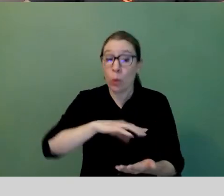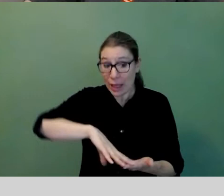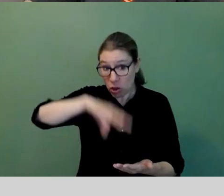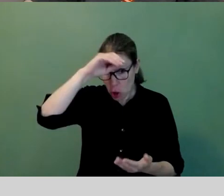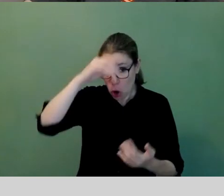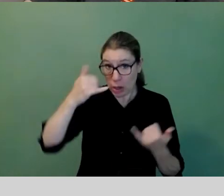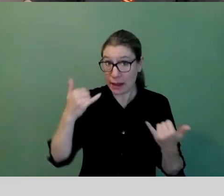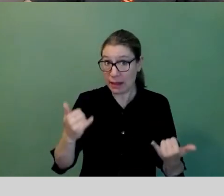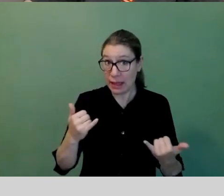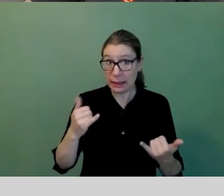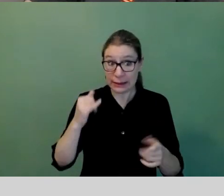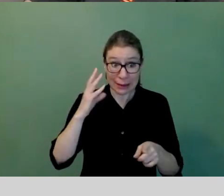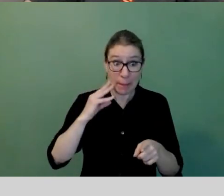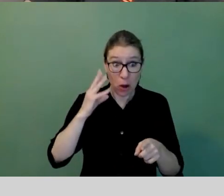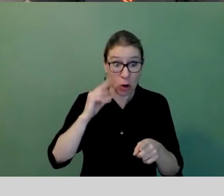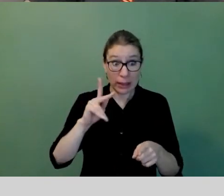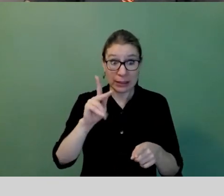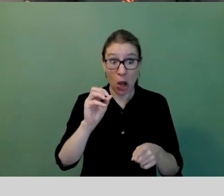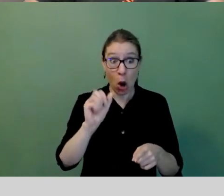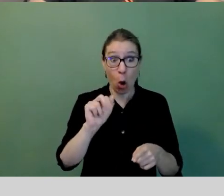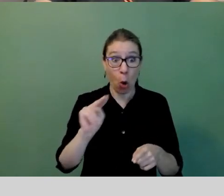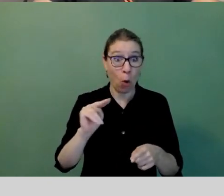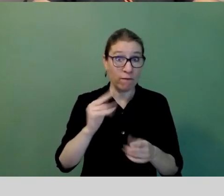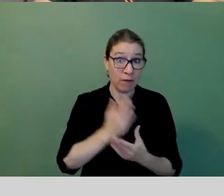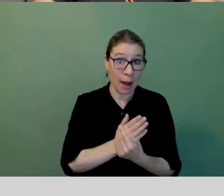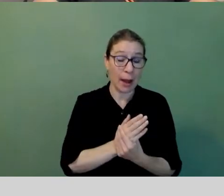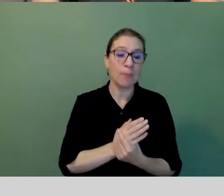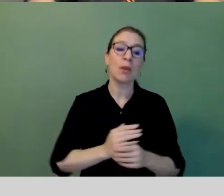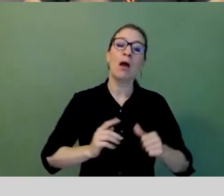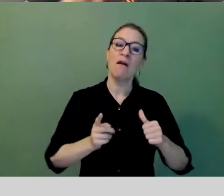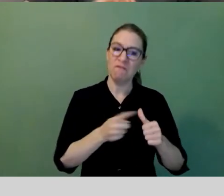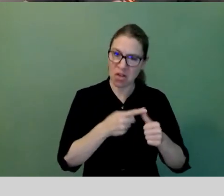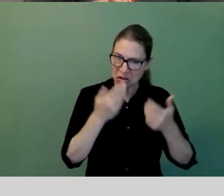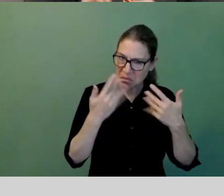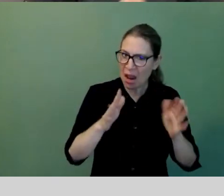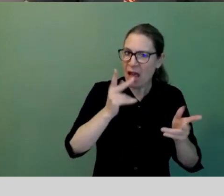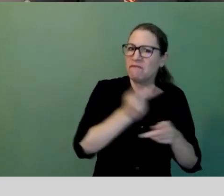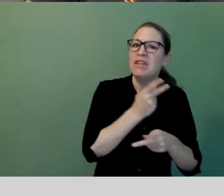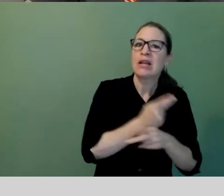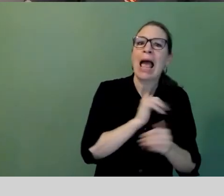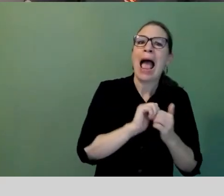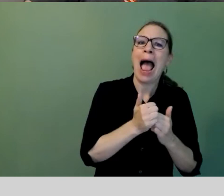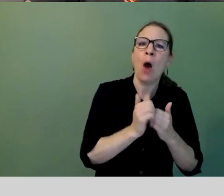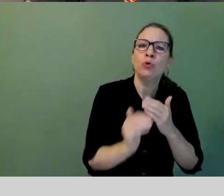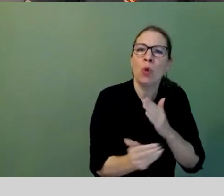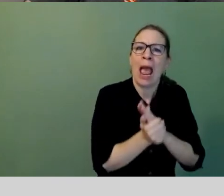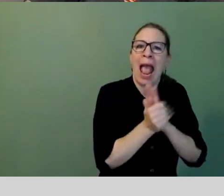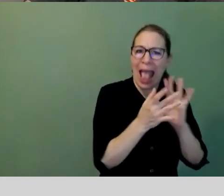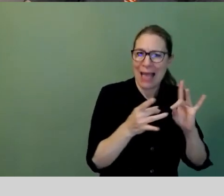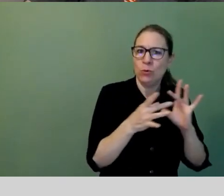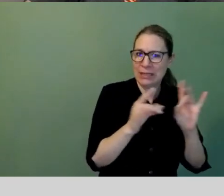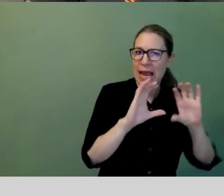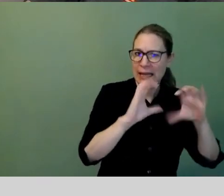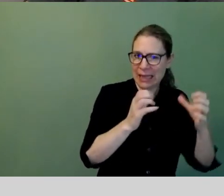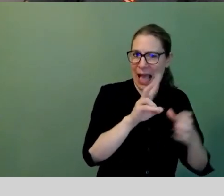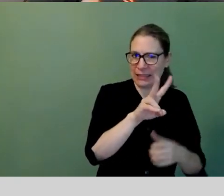in this particular koan file. So first we figured out how to annotate a class variable,